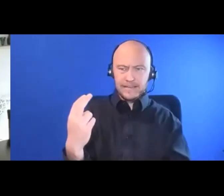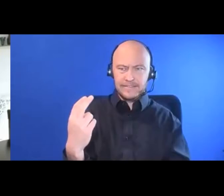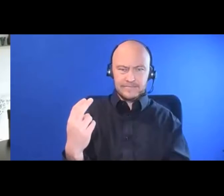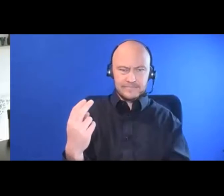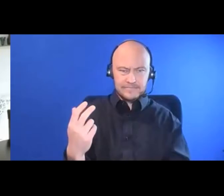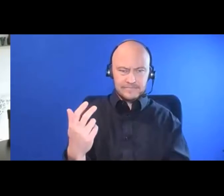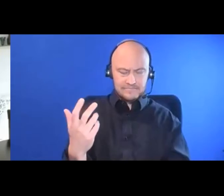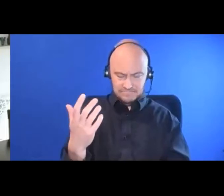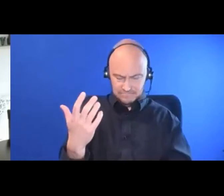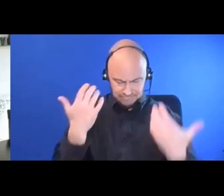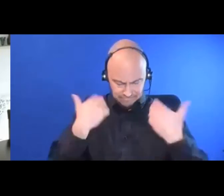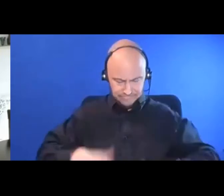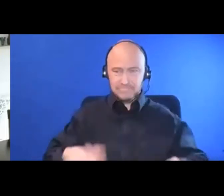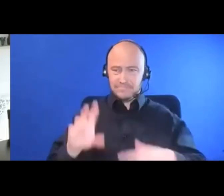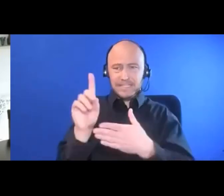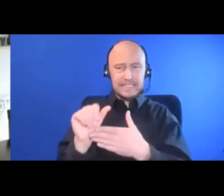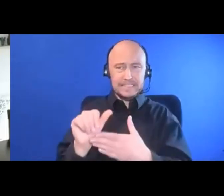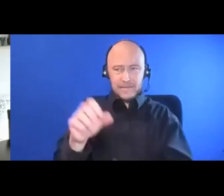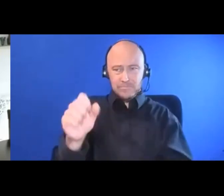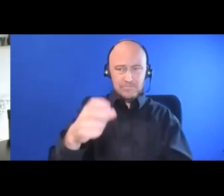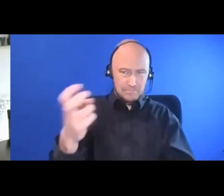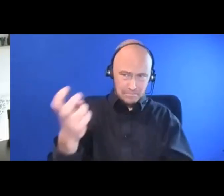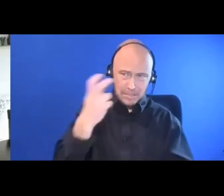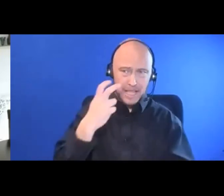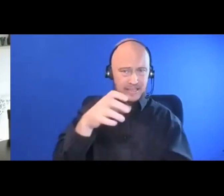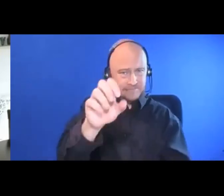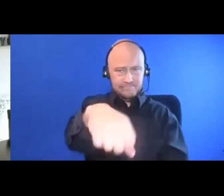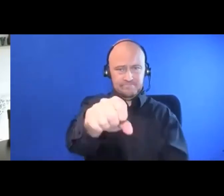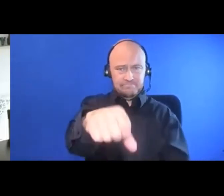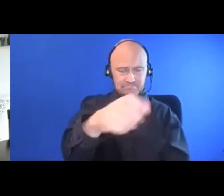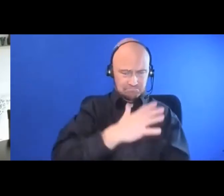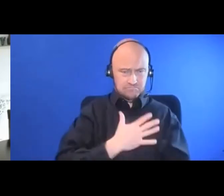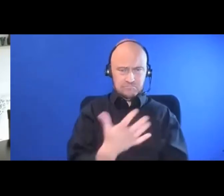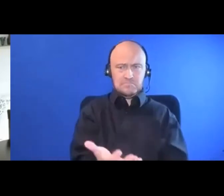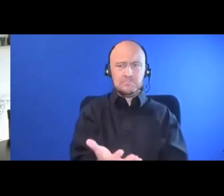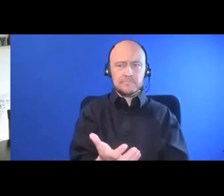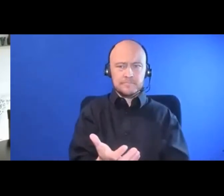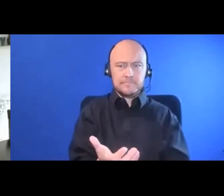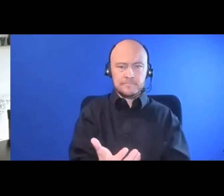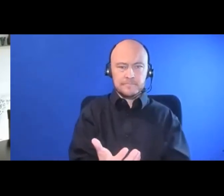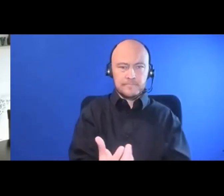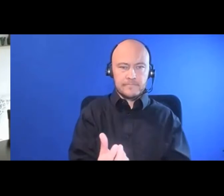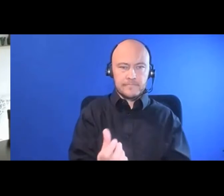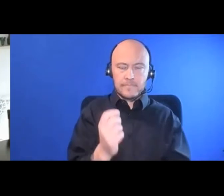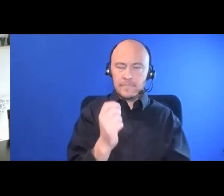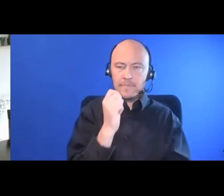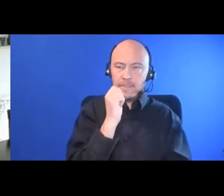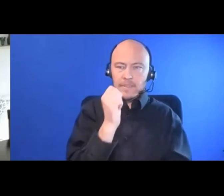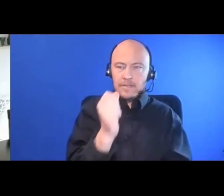using the term disability and blind that there's no stigma to those terms,